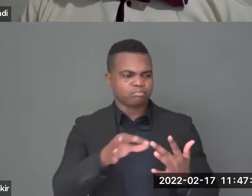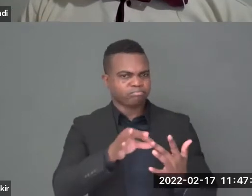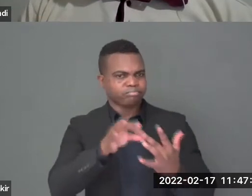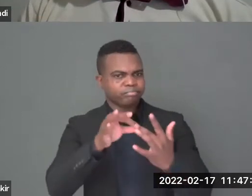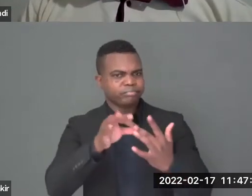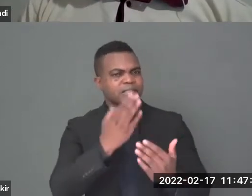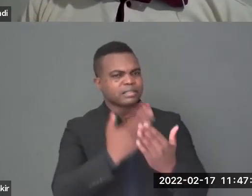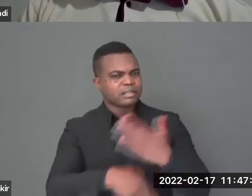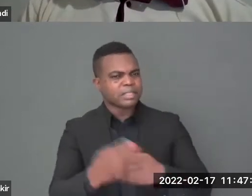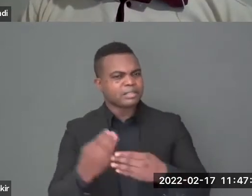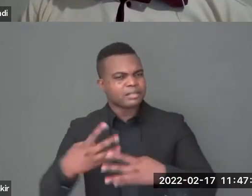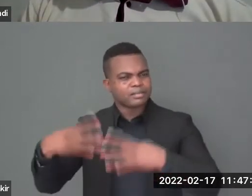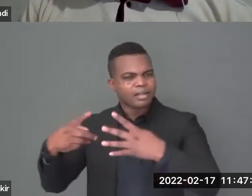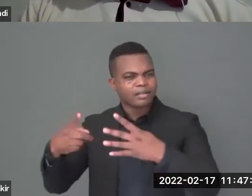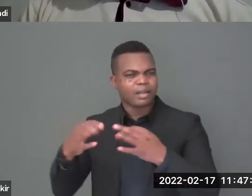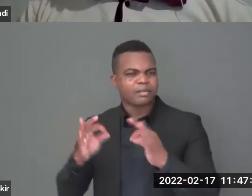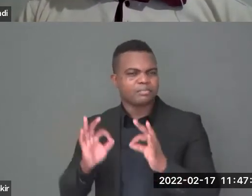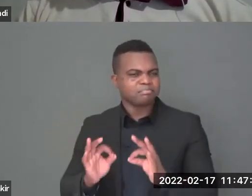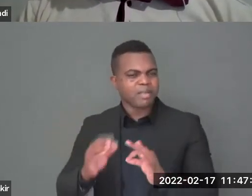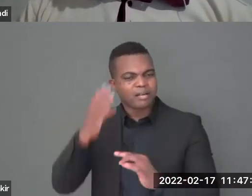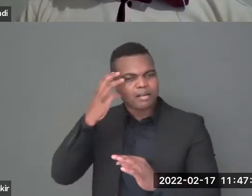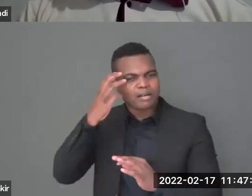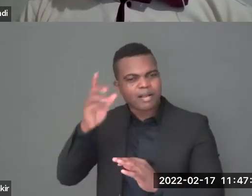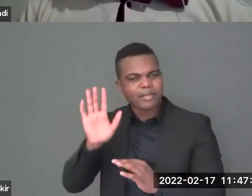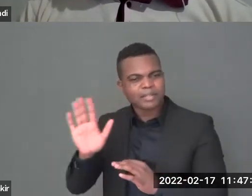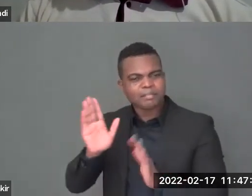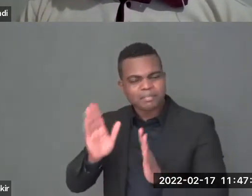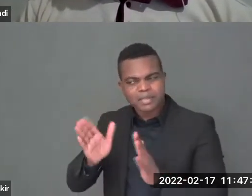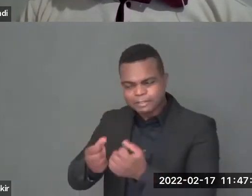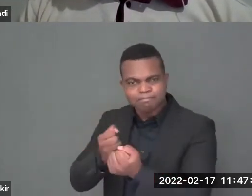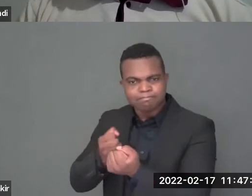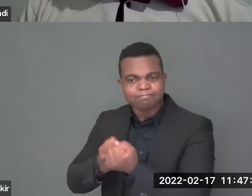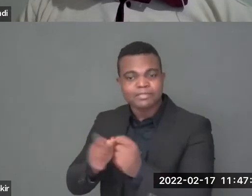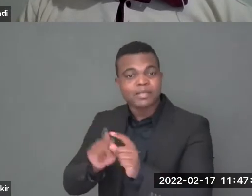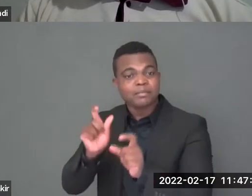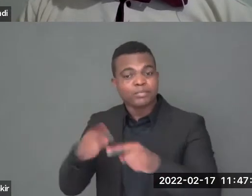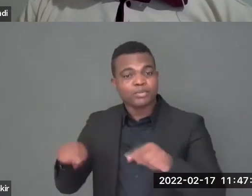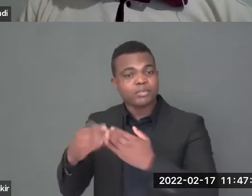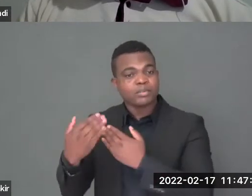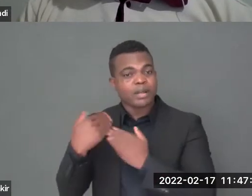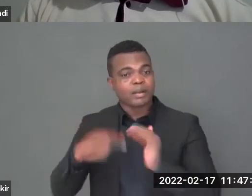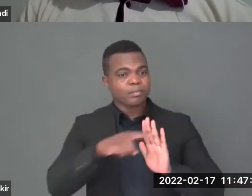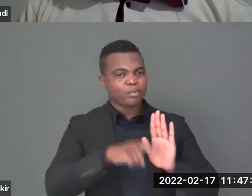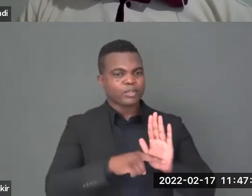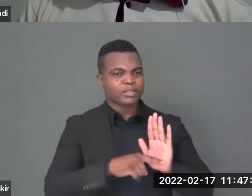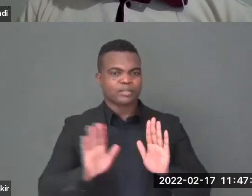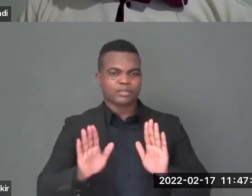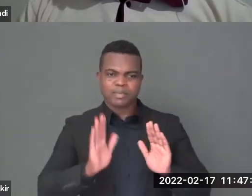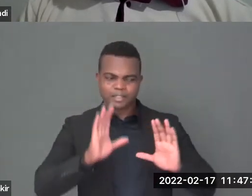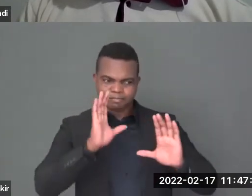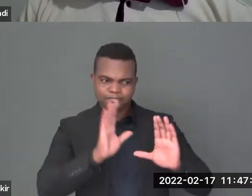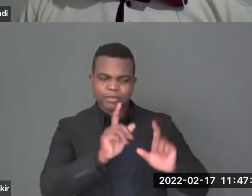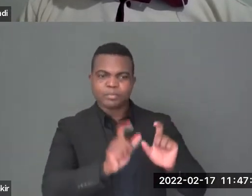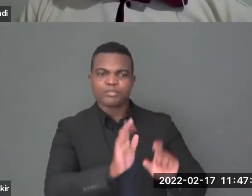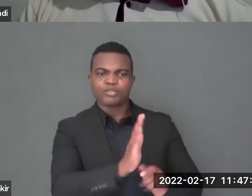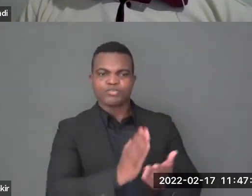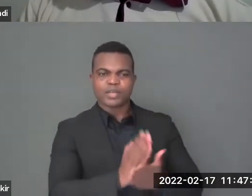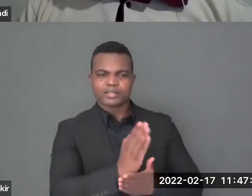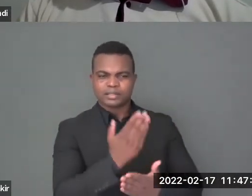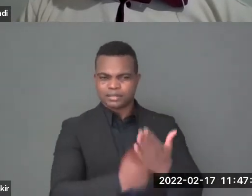Elizabeth Lockwood: Is a brief overview of the Washington group questions to help with advocacy message messages and knowledge around current data.